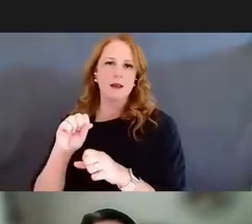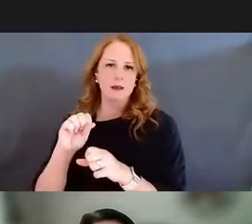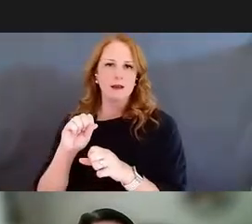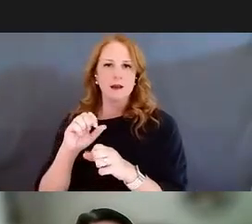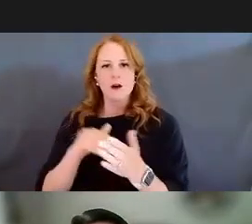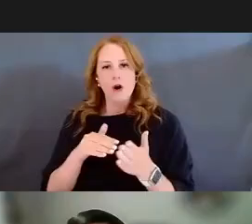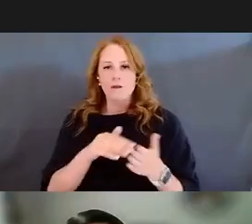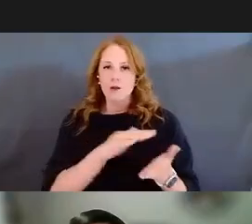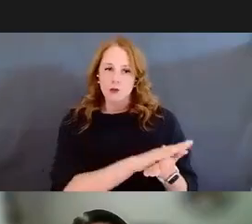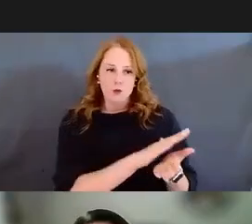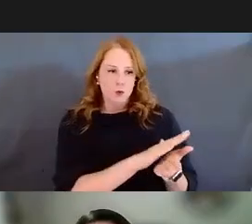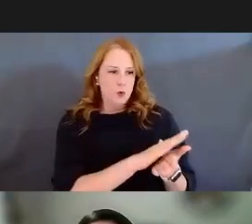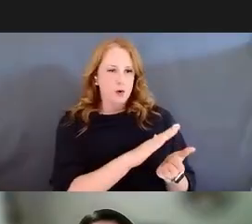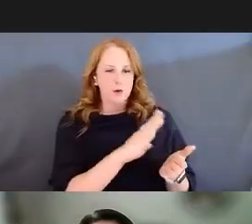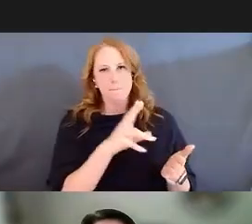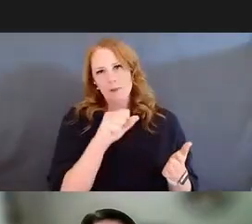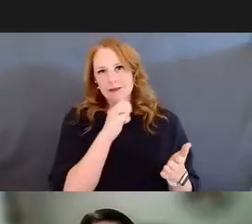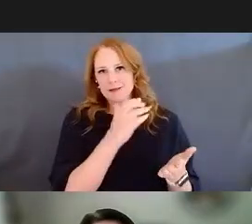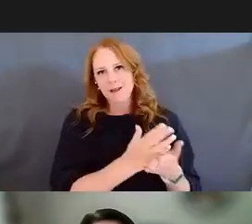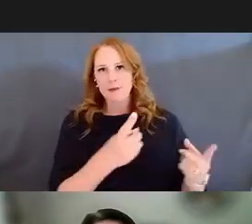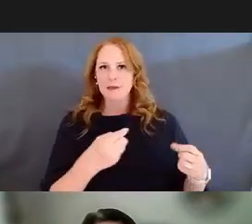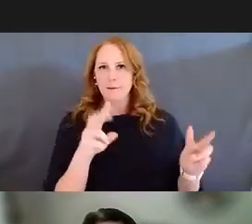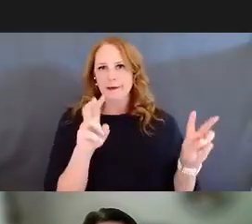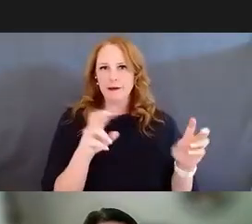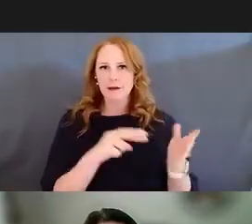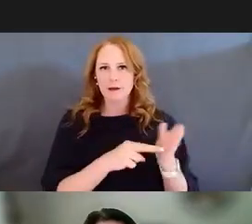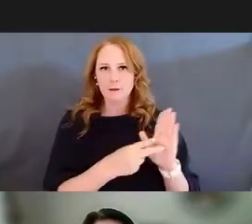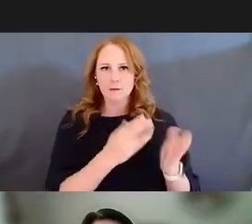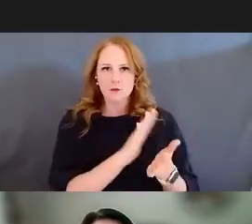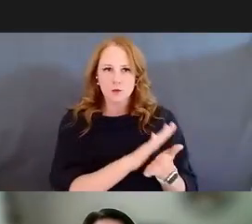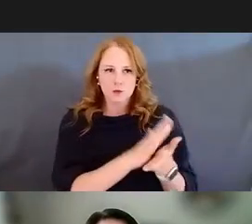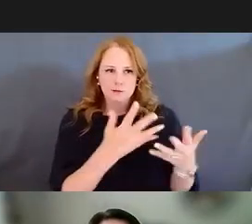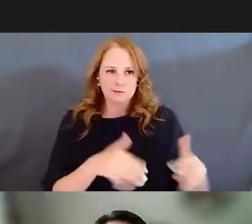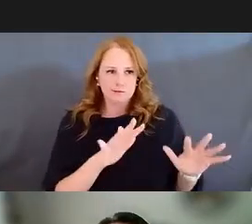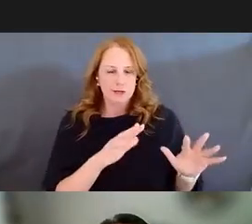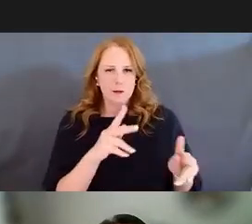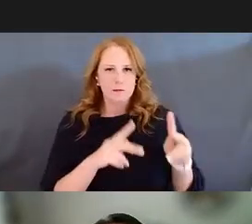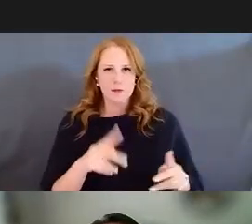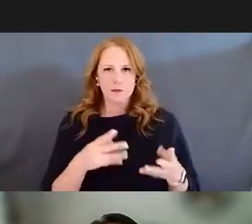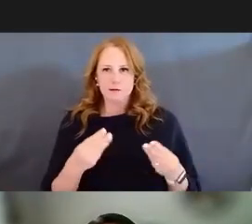school bus stops coming, people don't have that next step into employment. And within